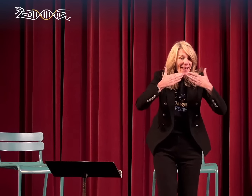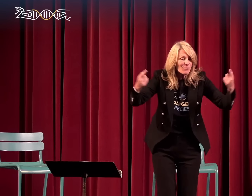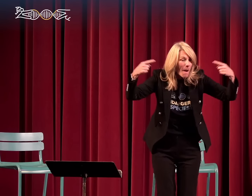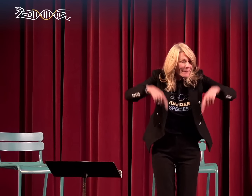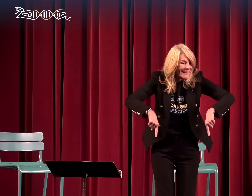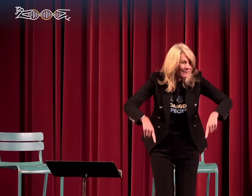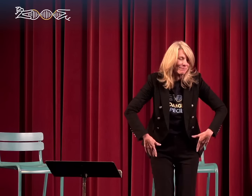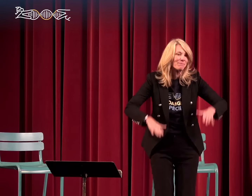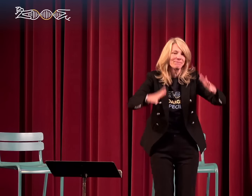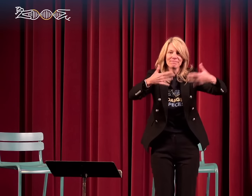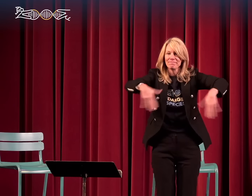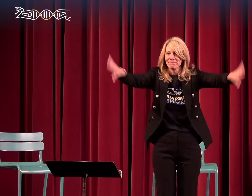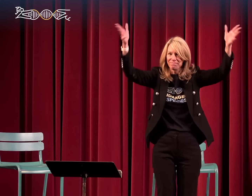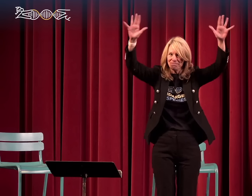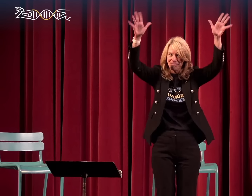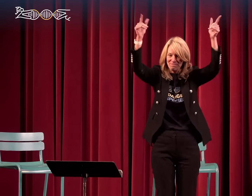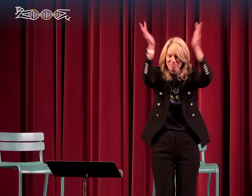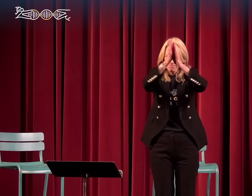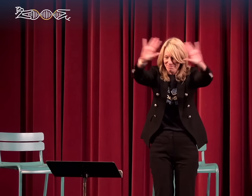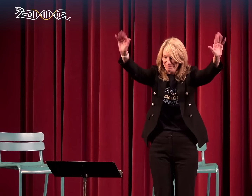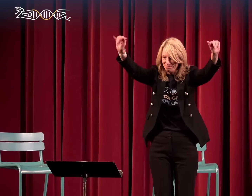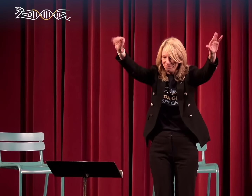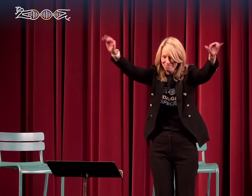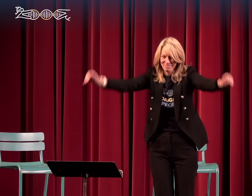for people to view after today.